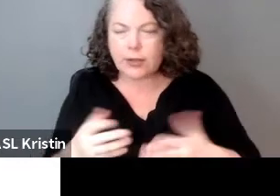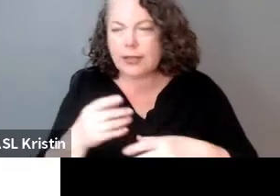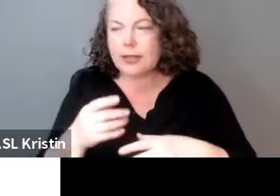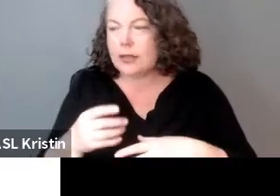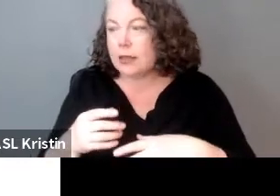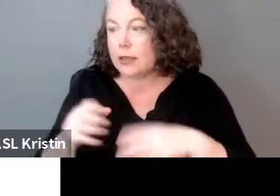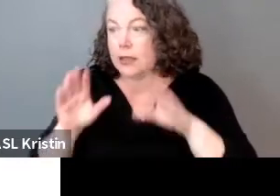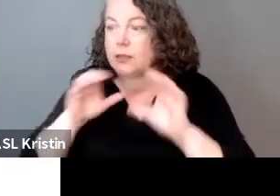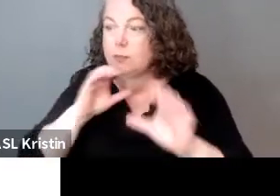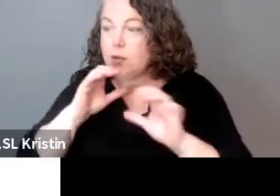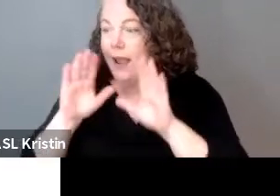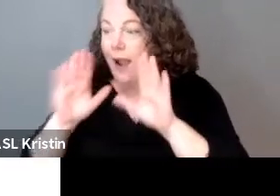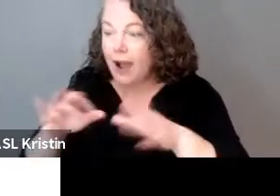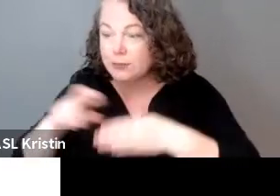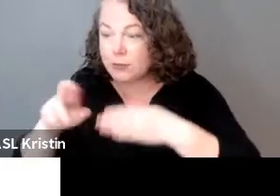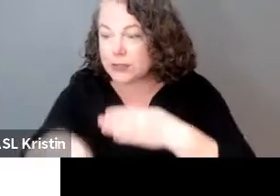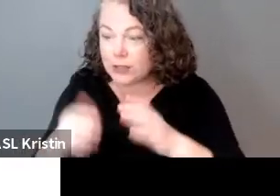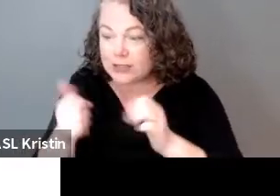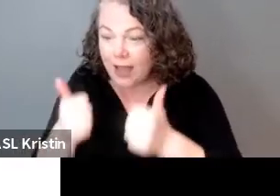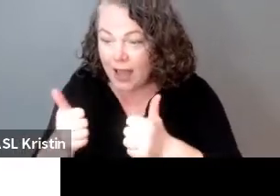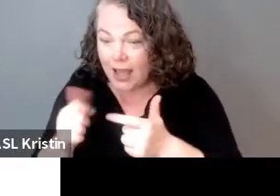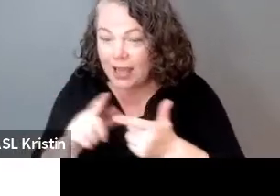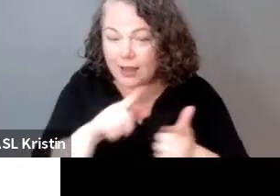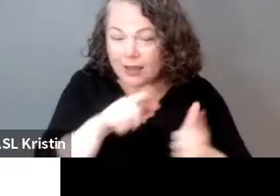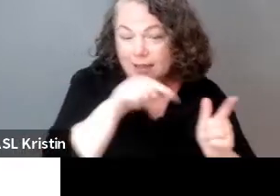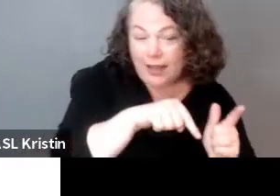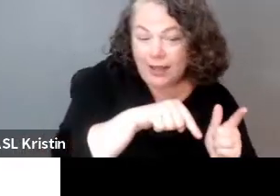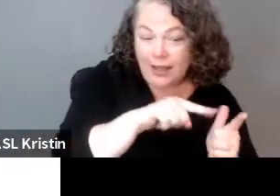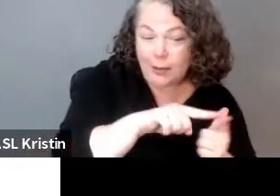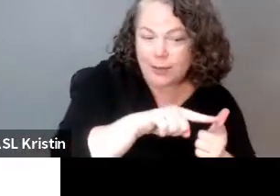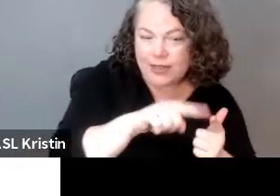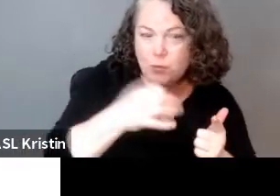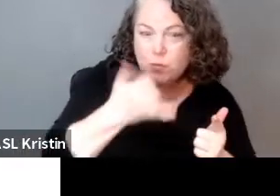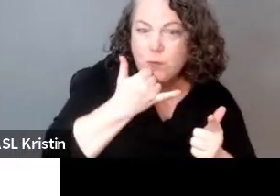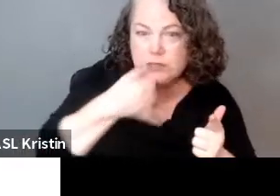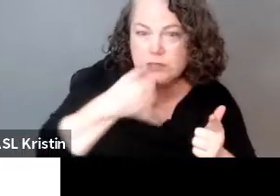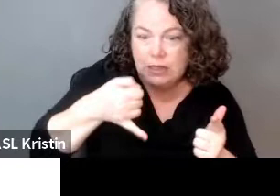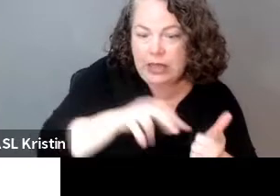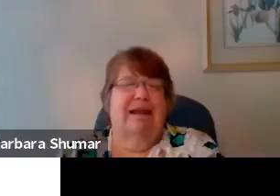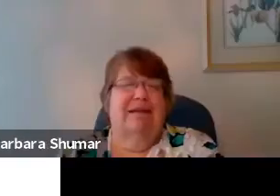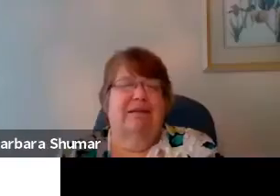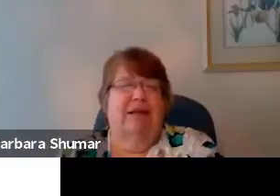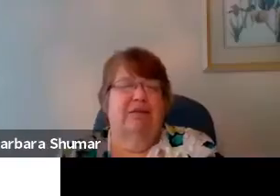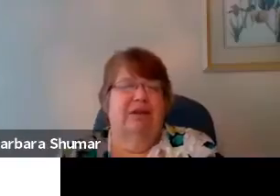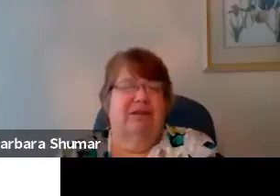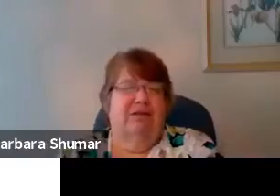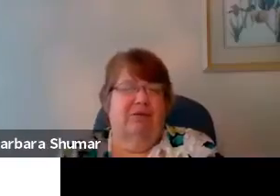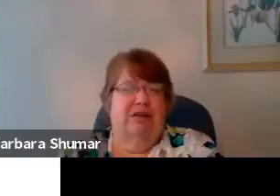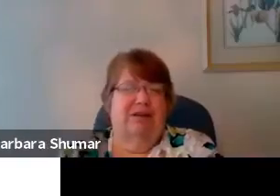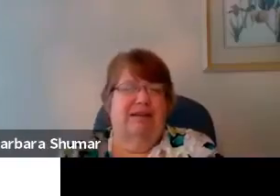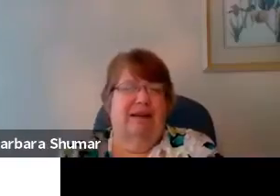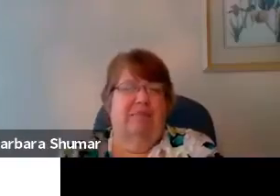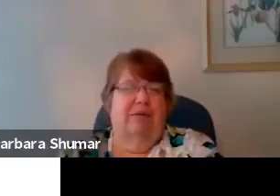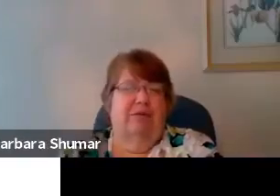you've now crossed over into lobbying, which makes it a no-no. And then discuss other considerations